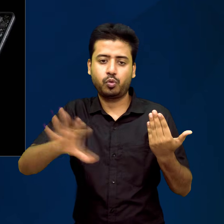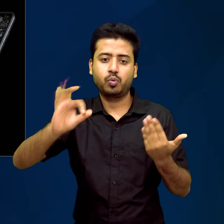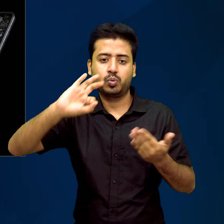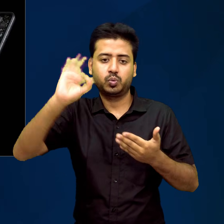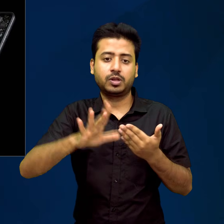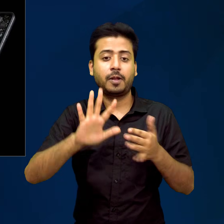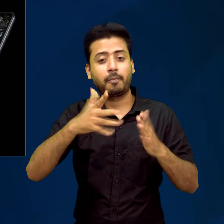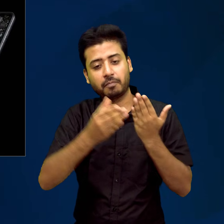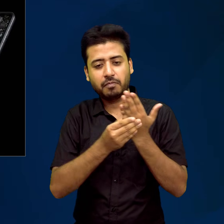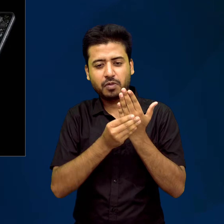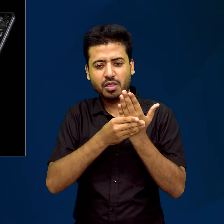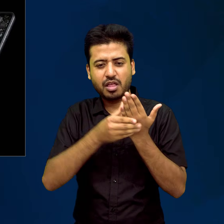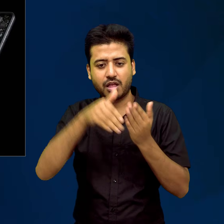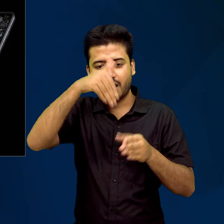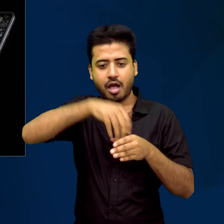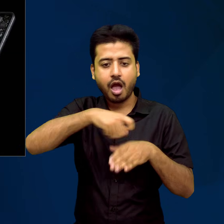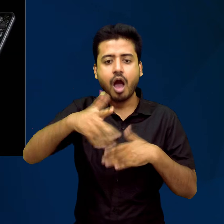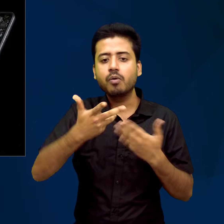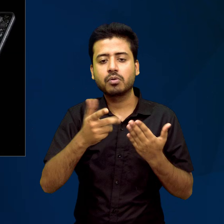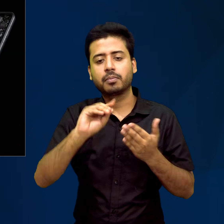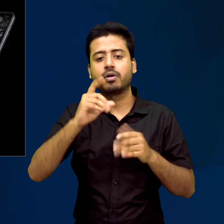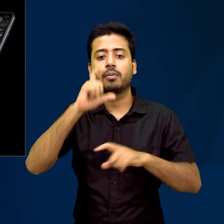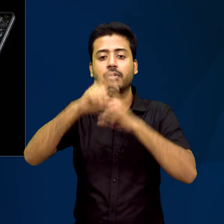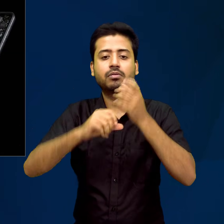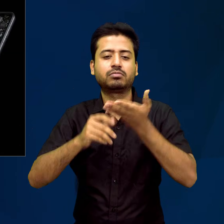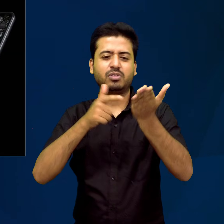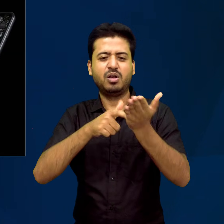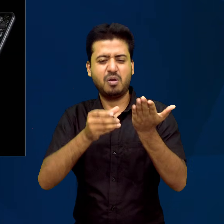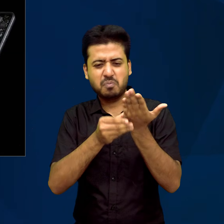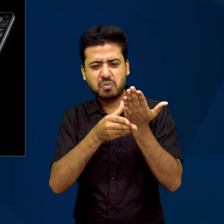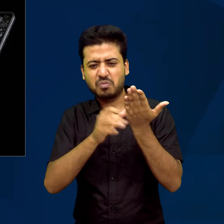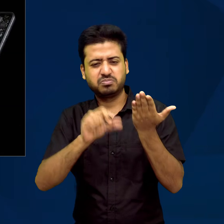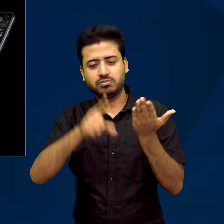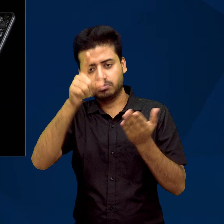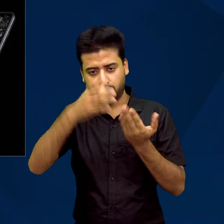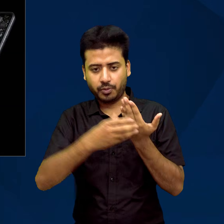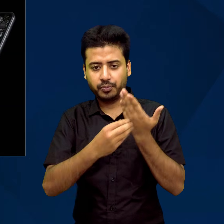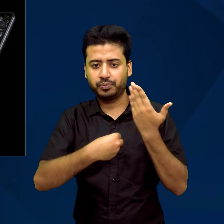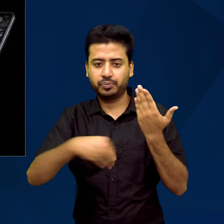Here is the comprehensive breakdown of how everyday dry cell batteries are manufactured,